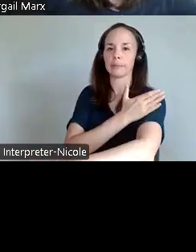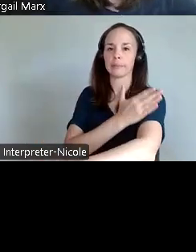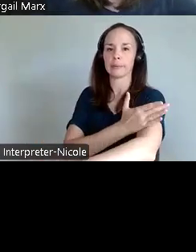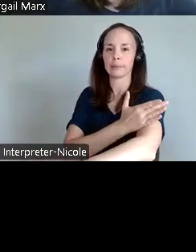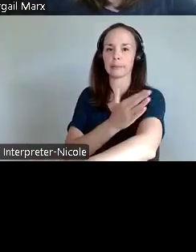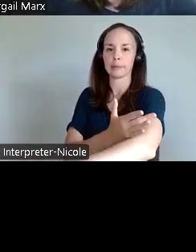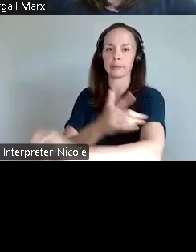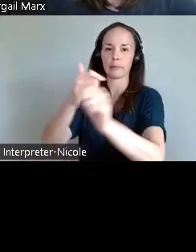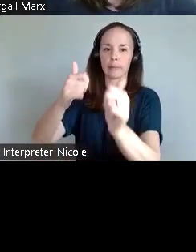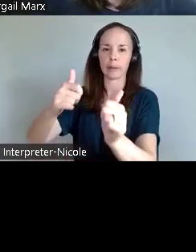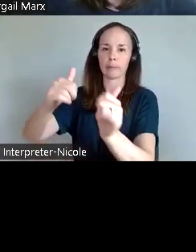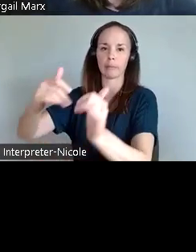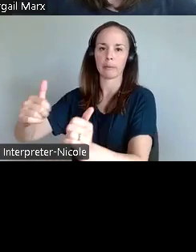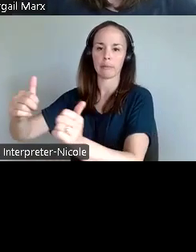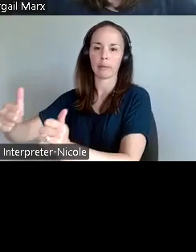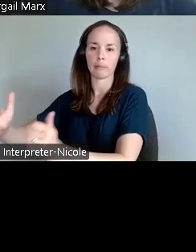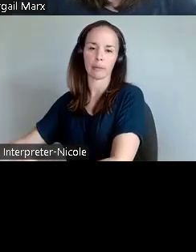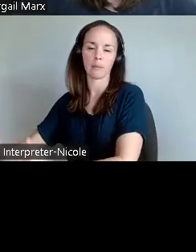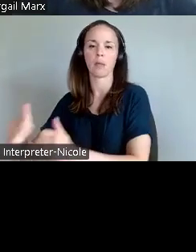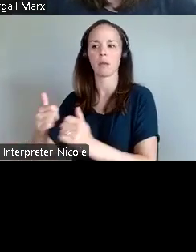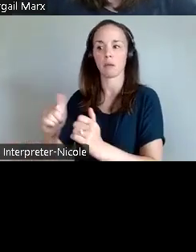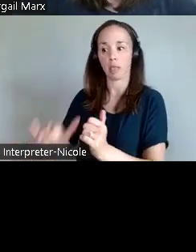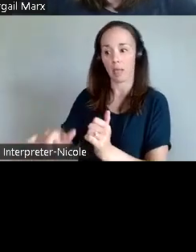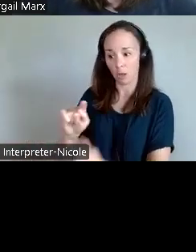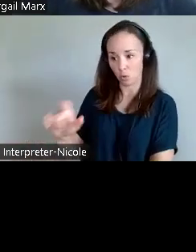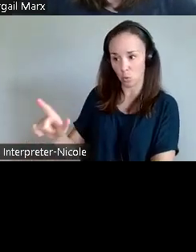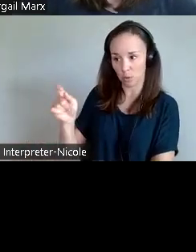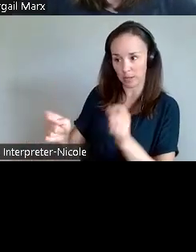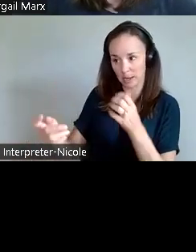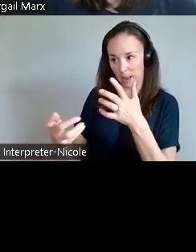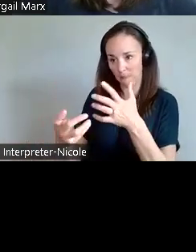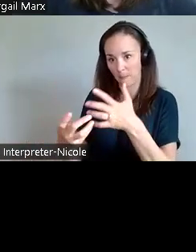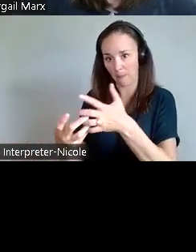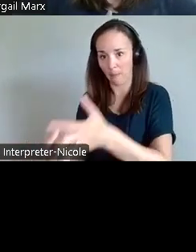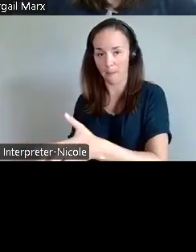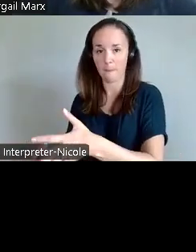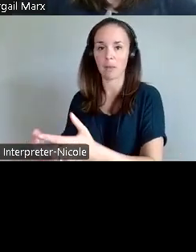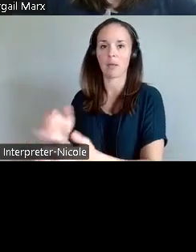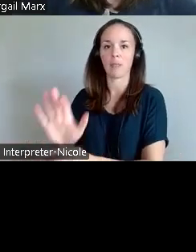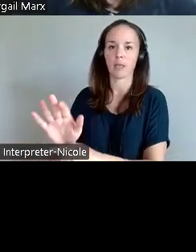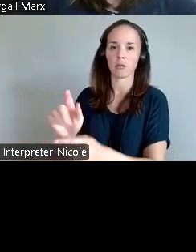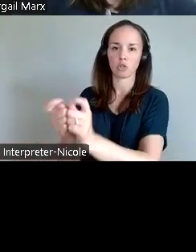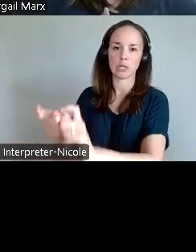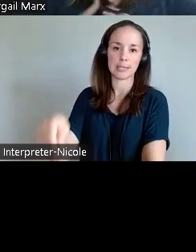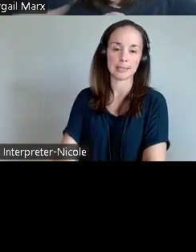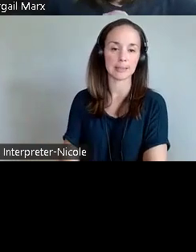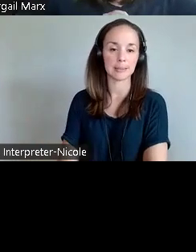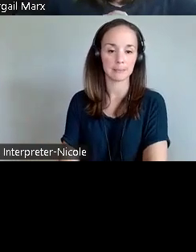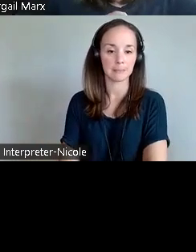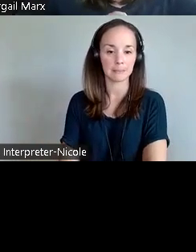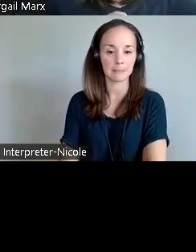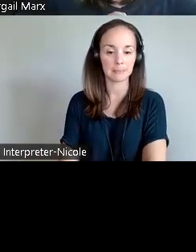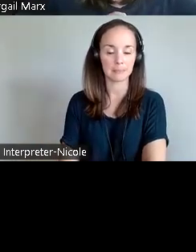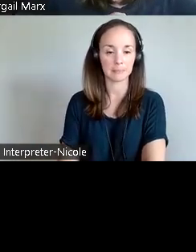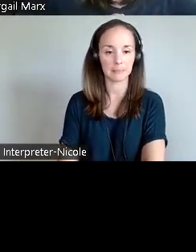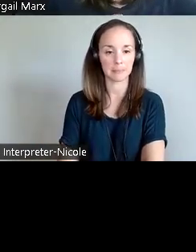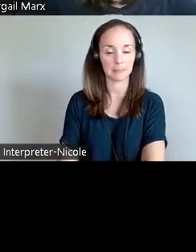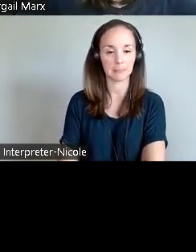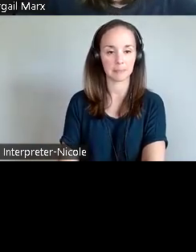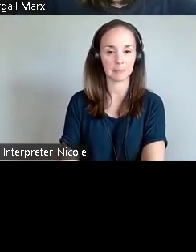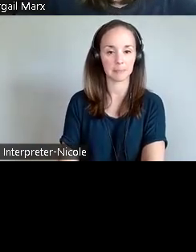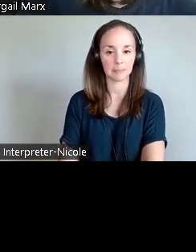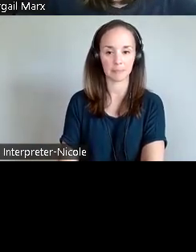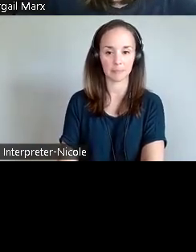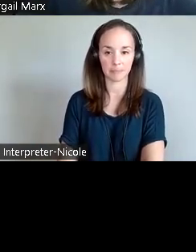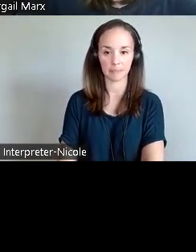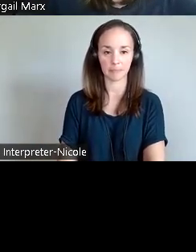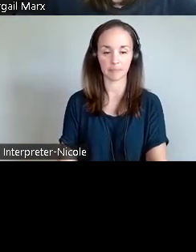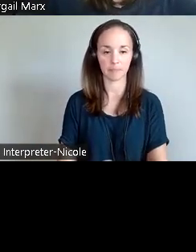making sure that the tool is adapting and changing over time to meet those changing needs.